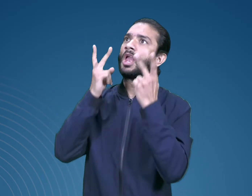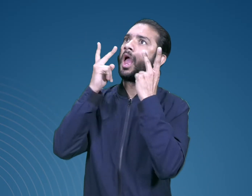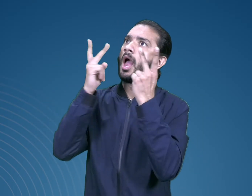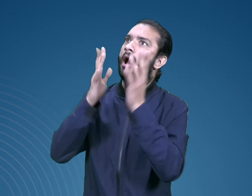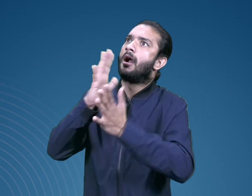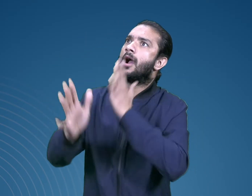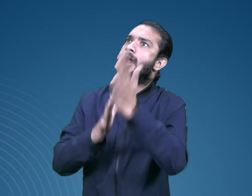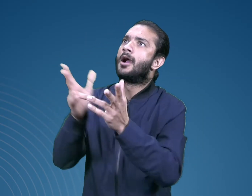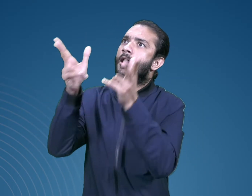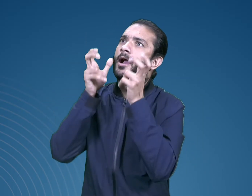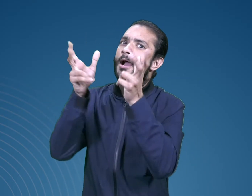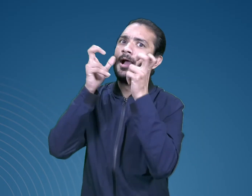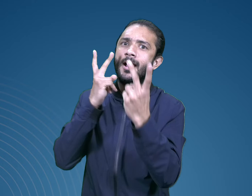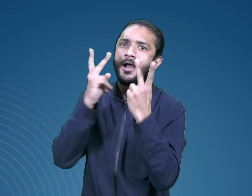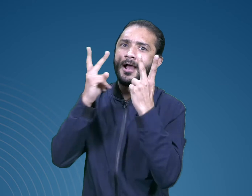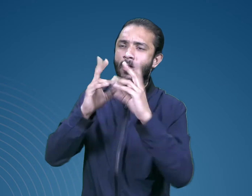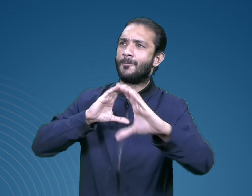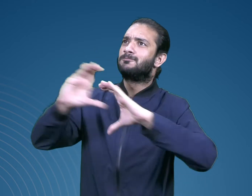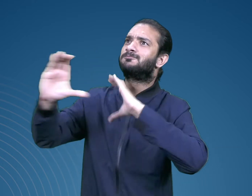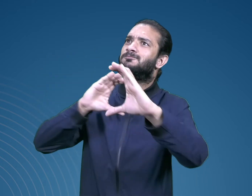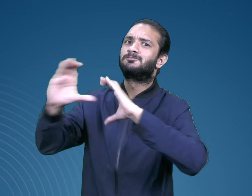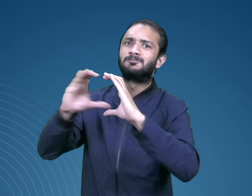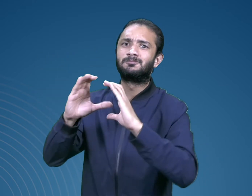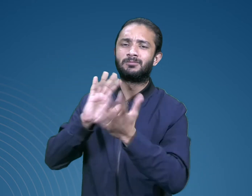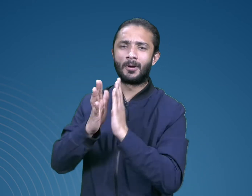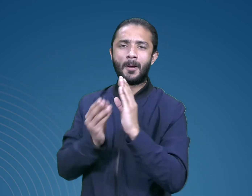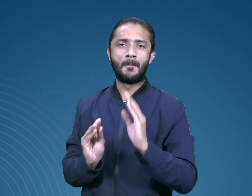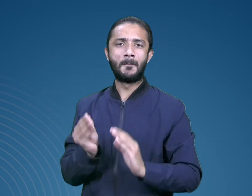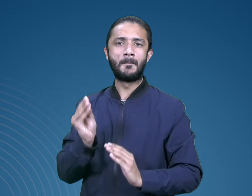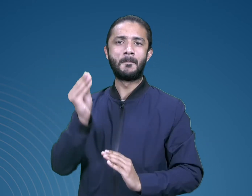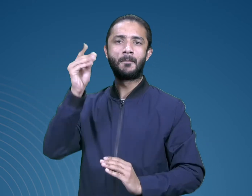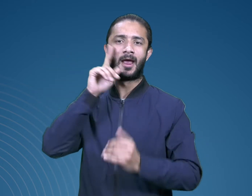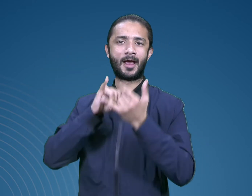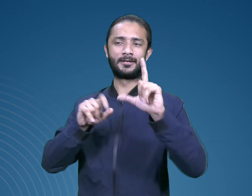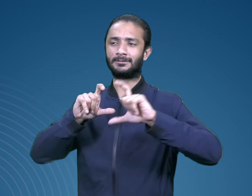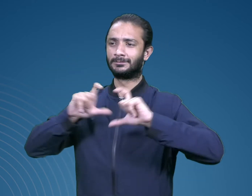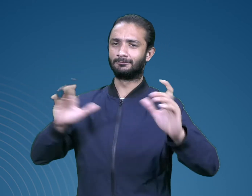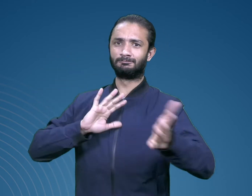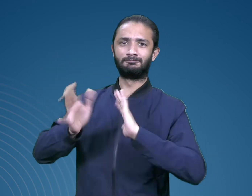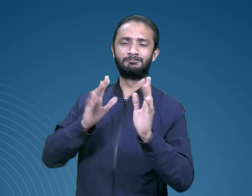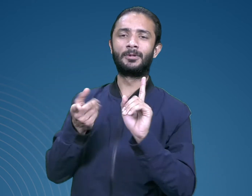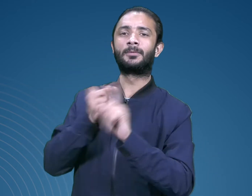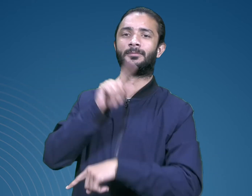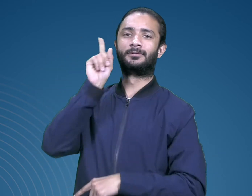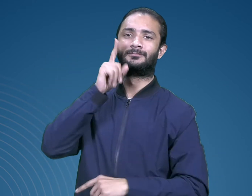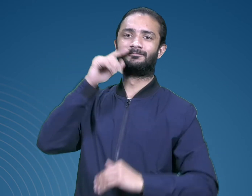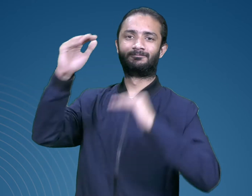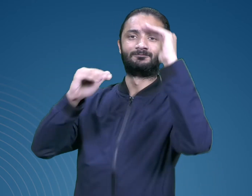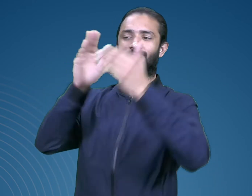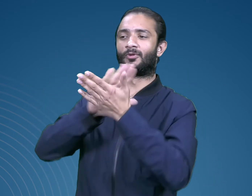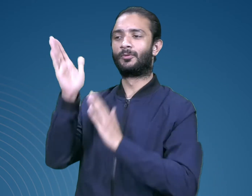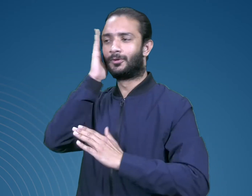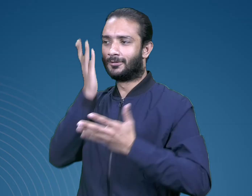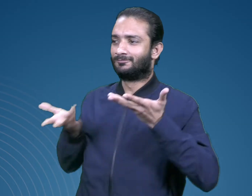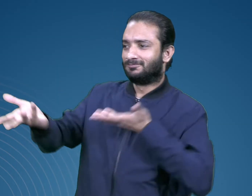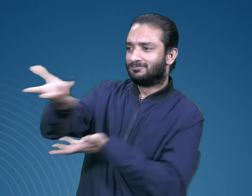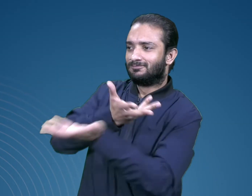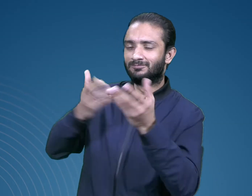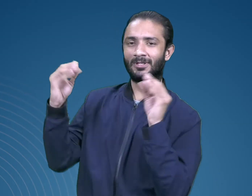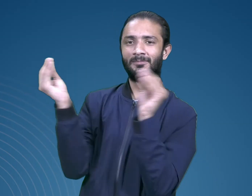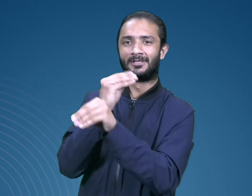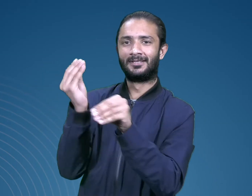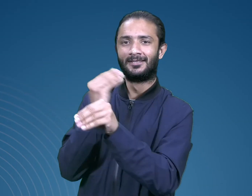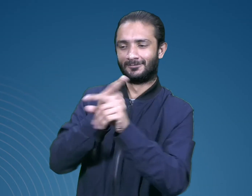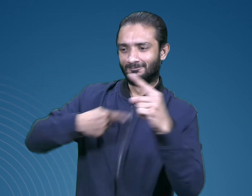as they get exposed and become fluent in Indian Sign language.